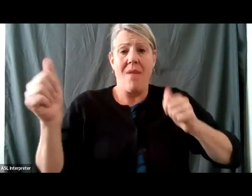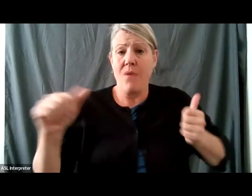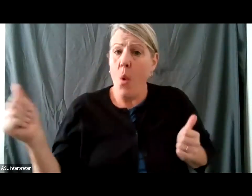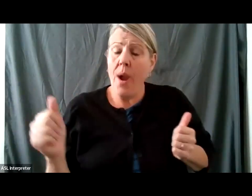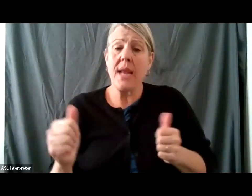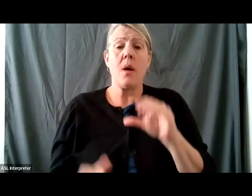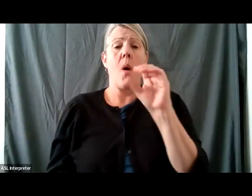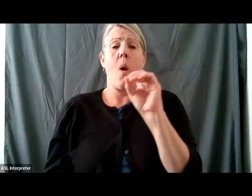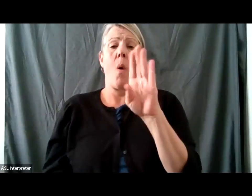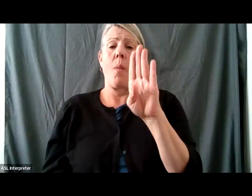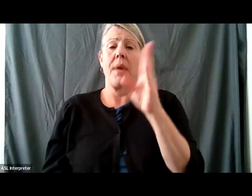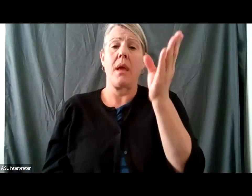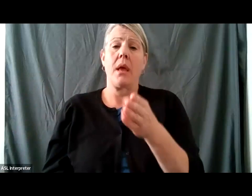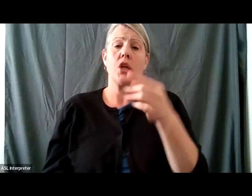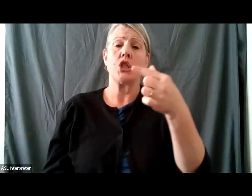there's been no way for them to get one.